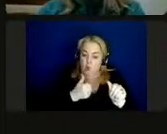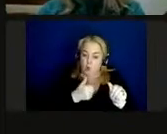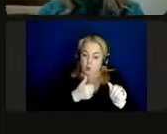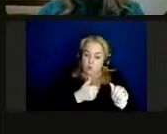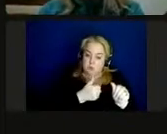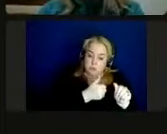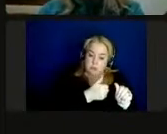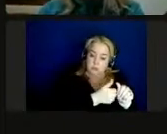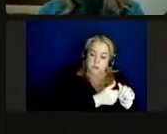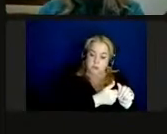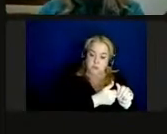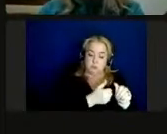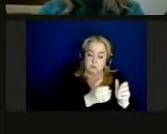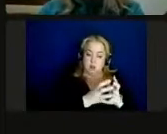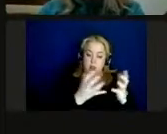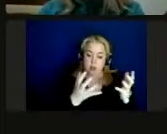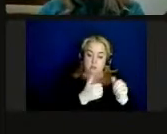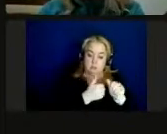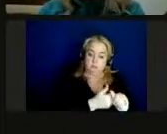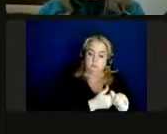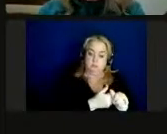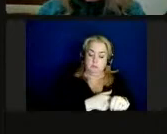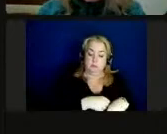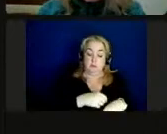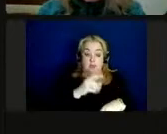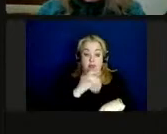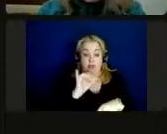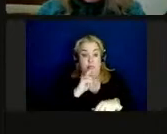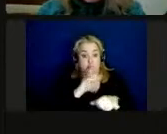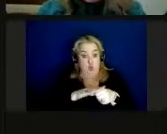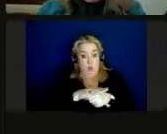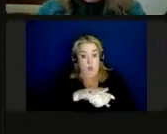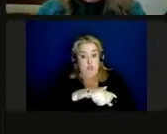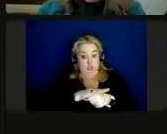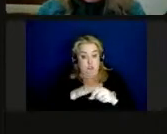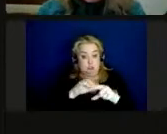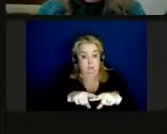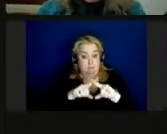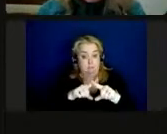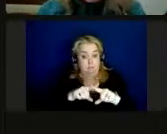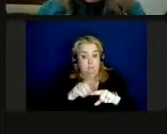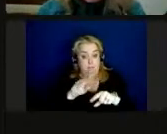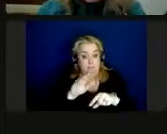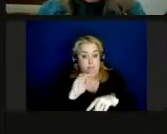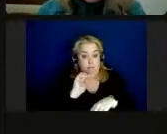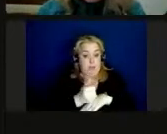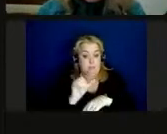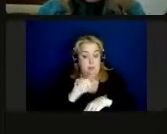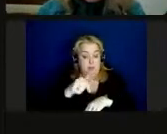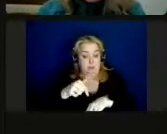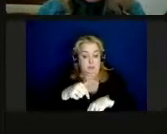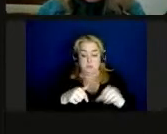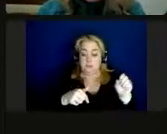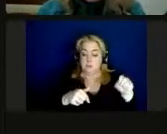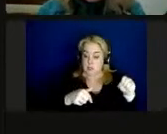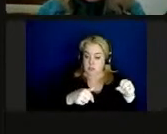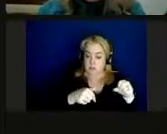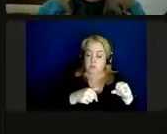THERE'S STILL A WAYS AWAY FROM FULL COMPLIANCE WHEN THEY'RE GETTING THERE.